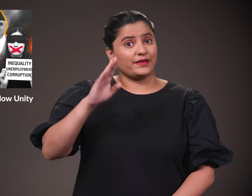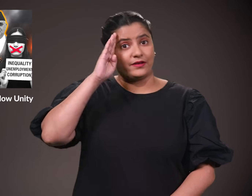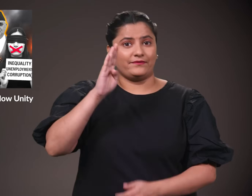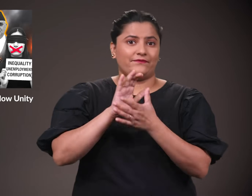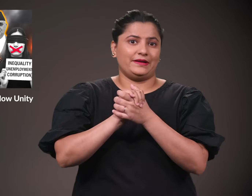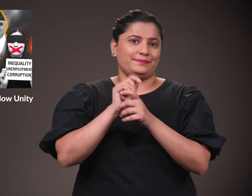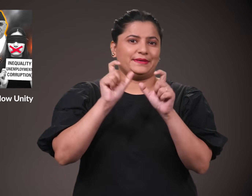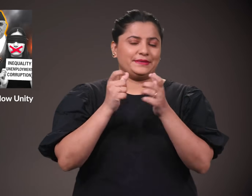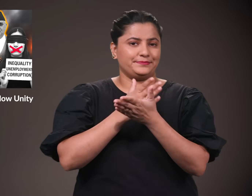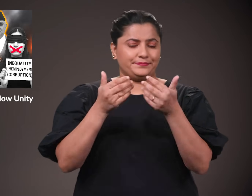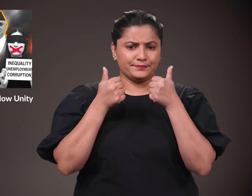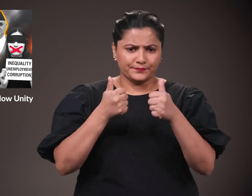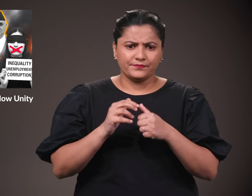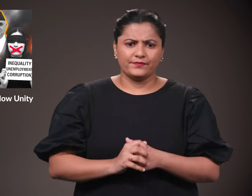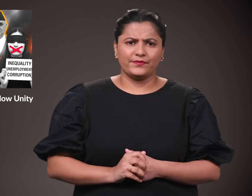Hello, friends!